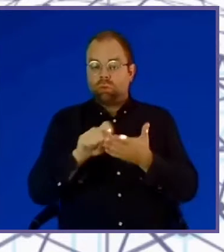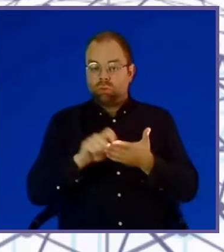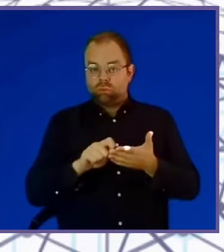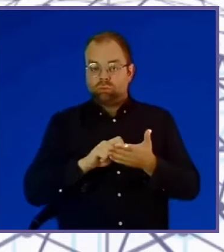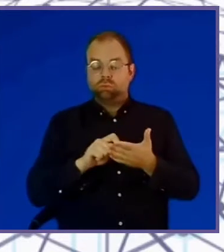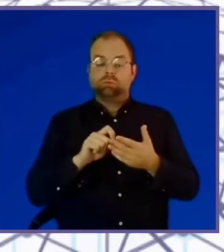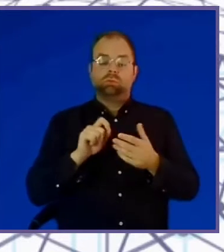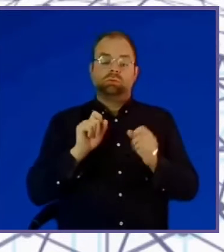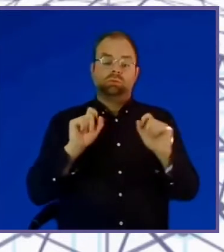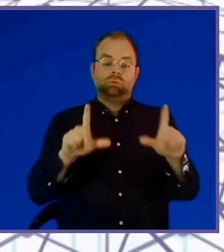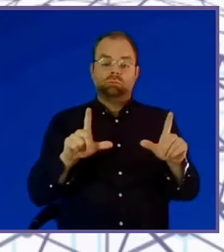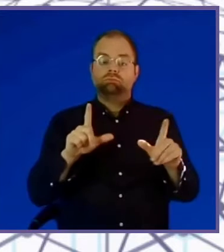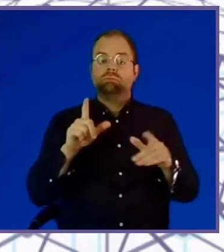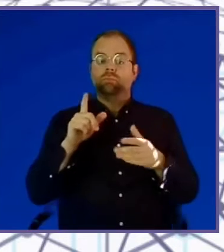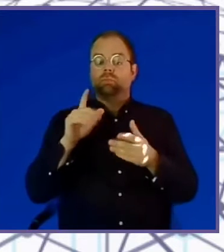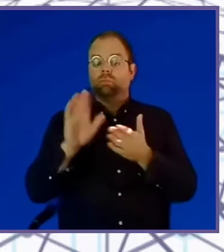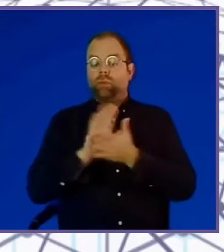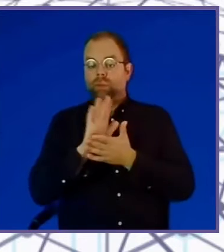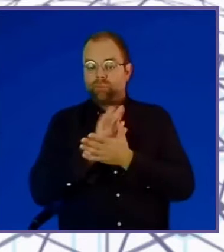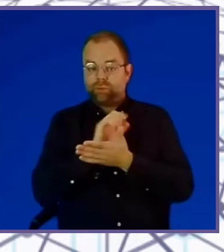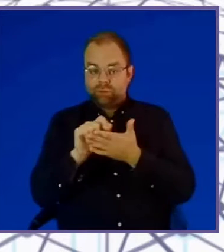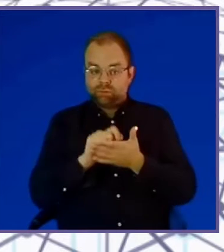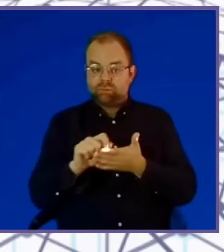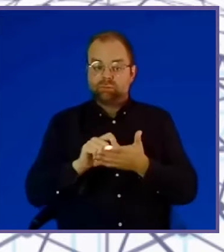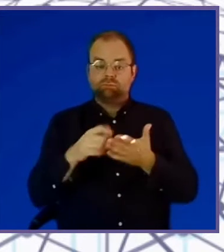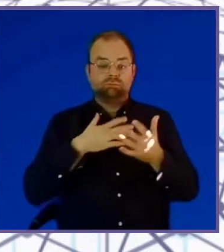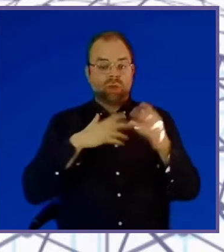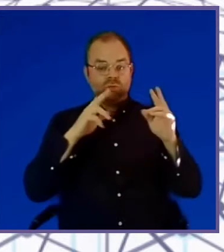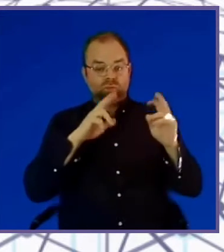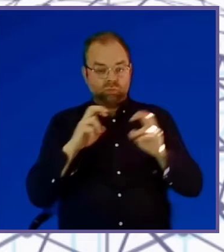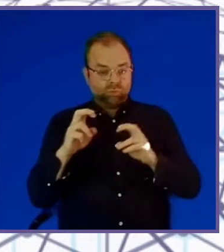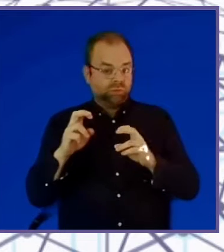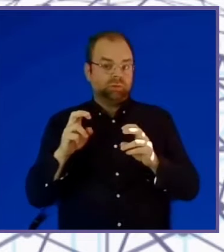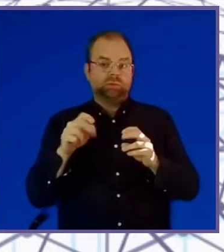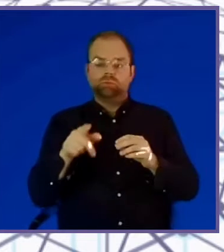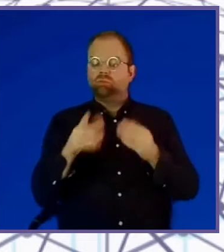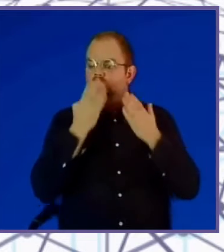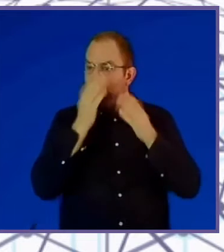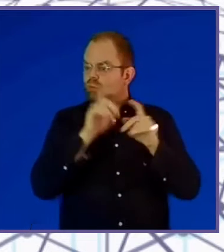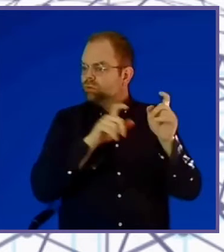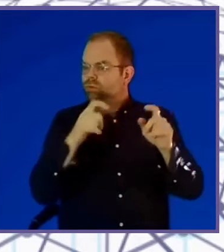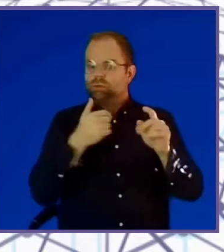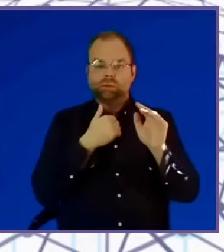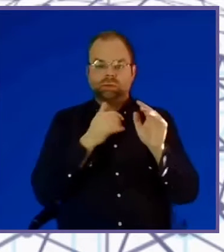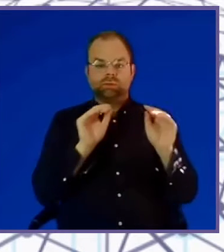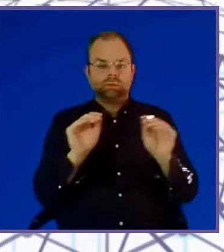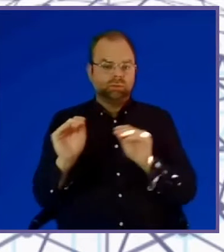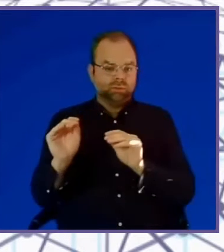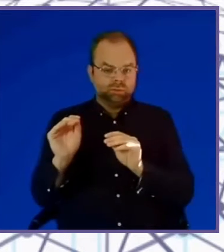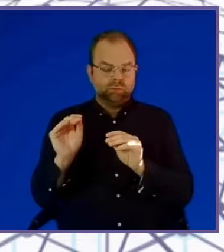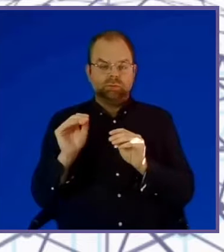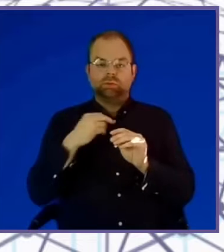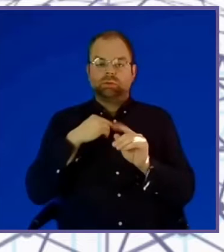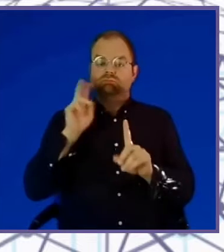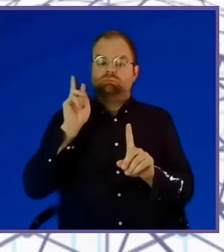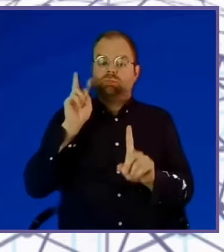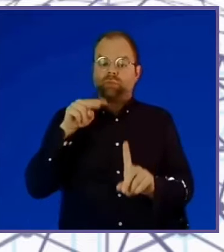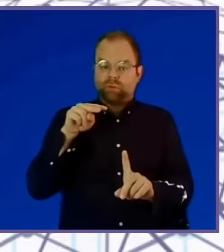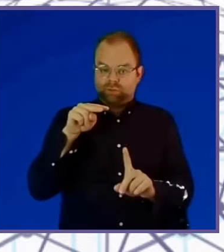break down barriers for all these children who are underrepresented.